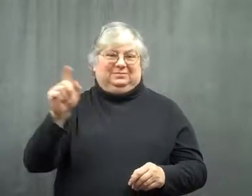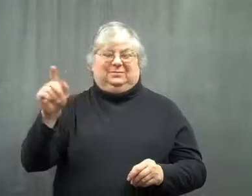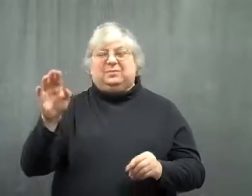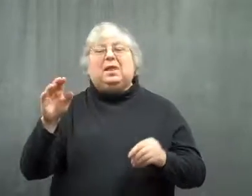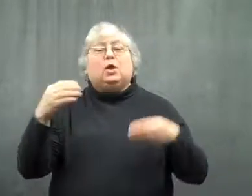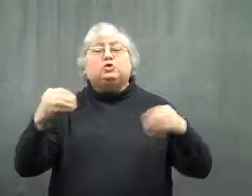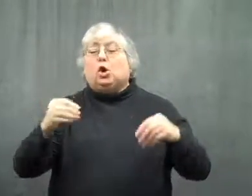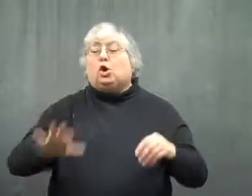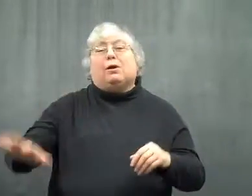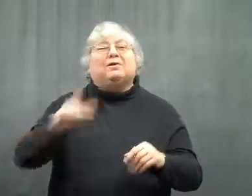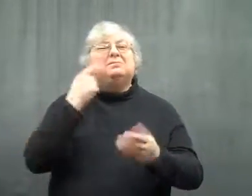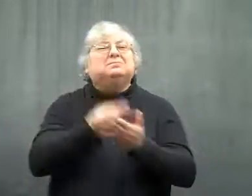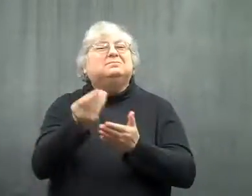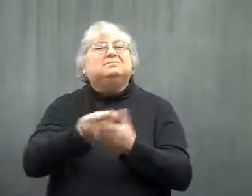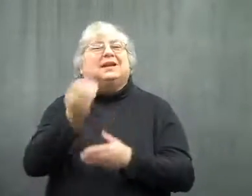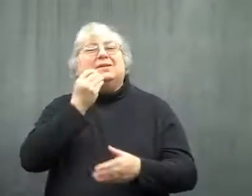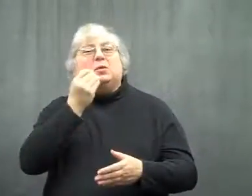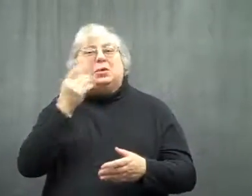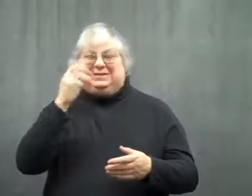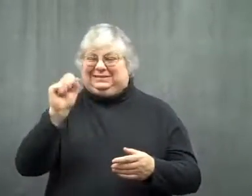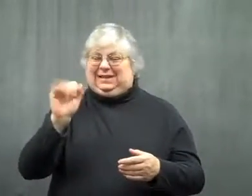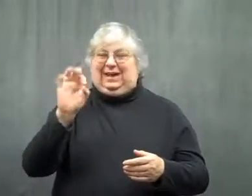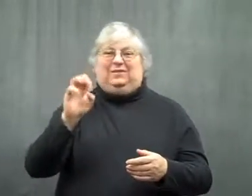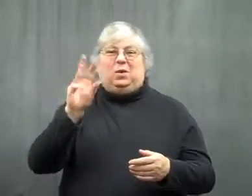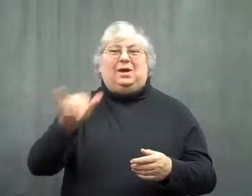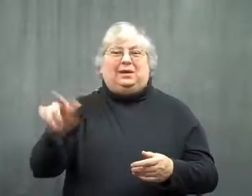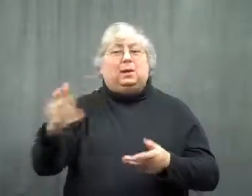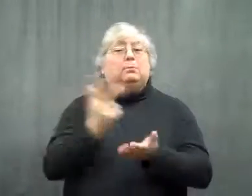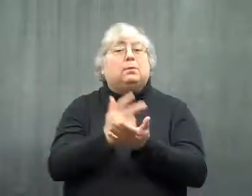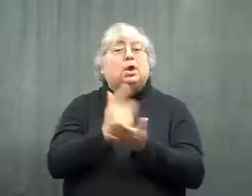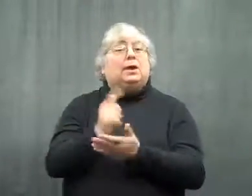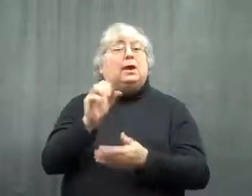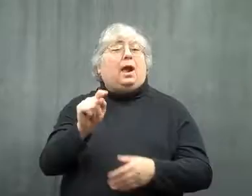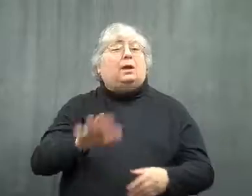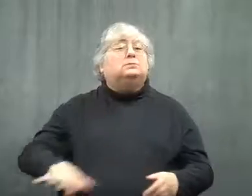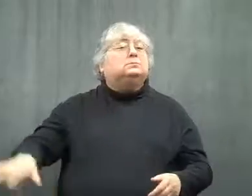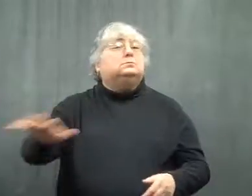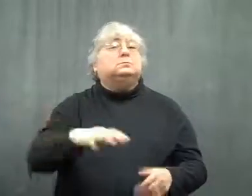It was in the parking lot of a Safeway grocery store.